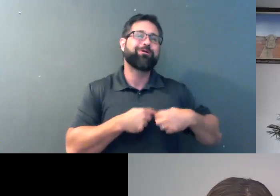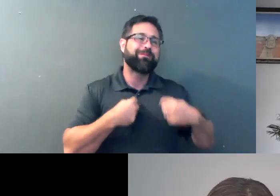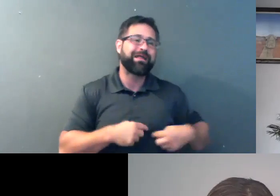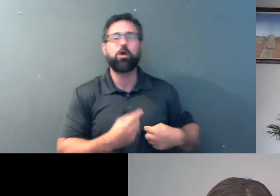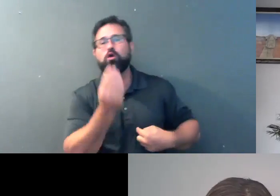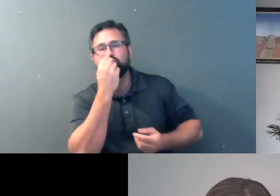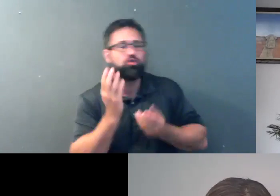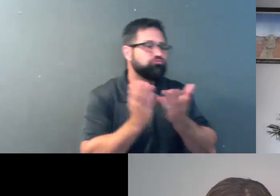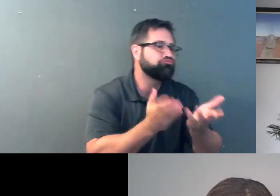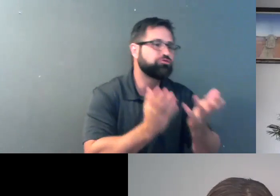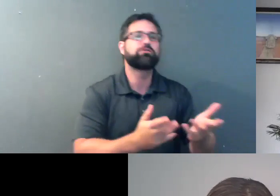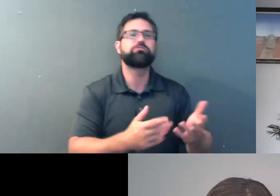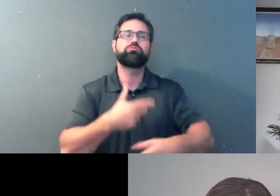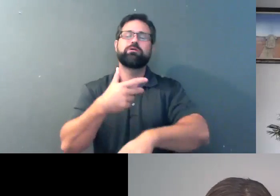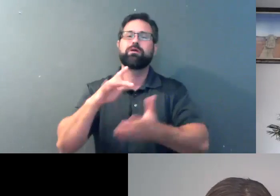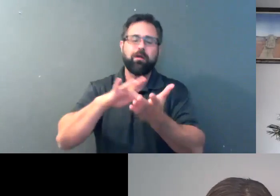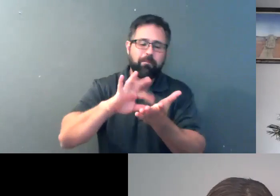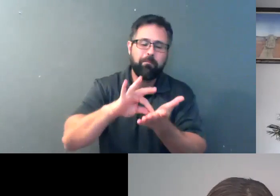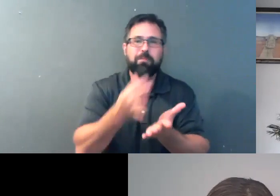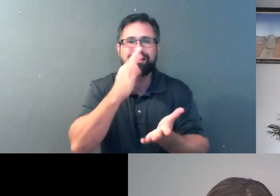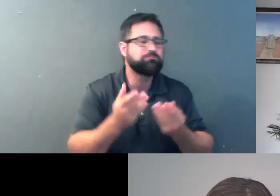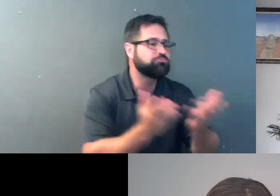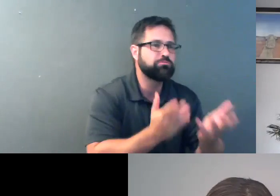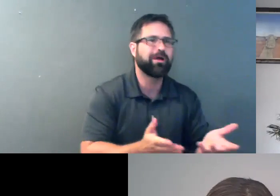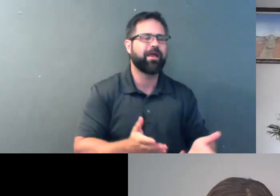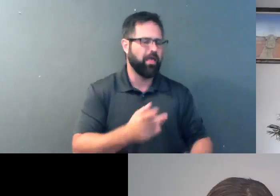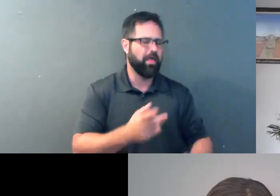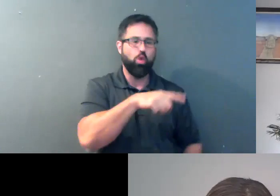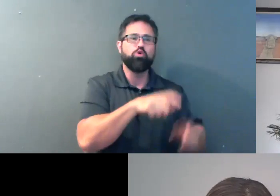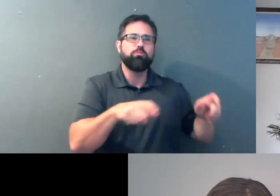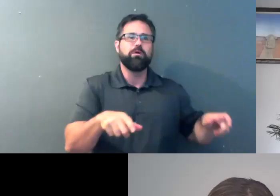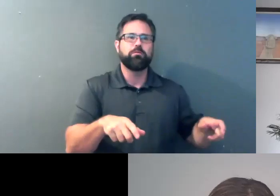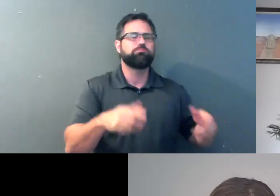and that includes the knowledge of who are local opd's how can you engage with local opd's how do